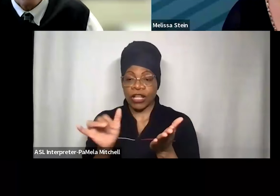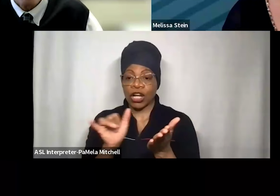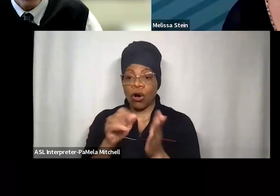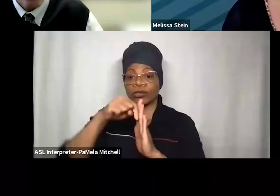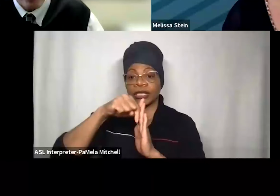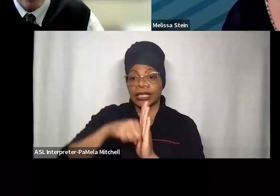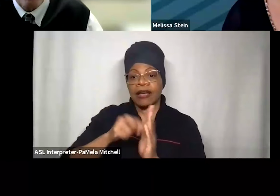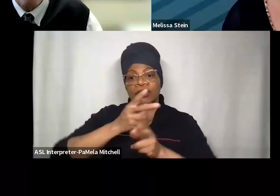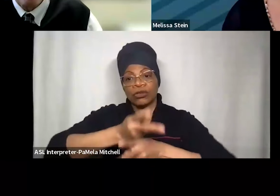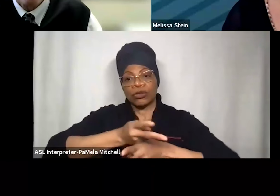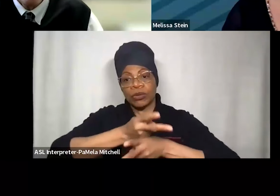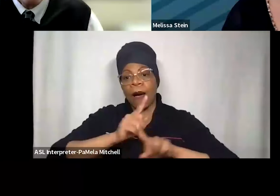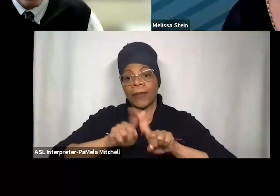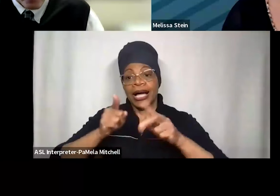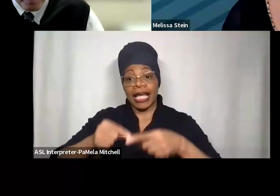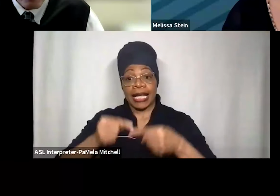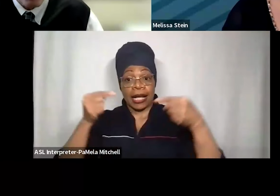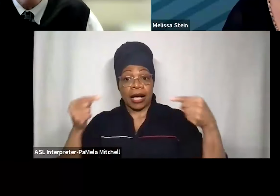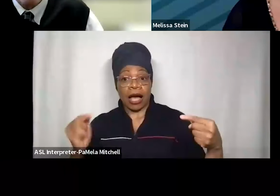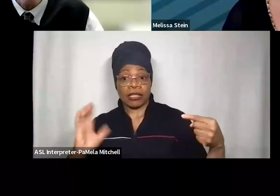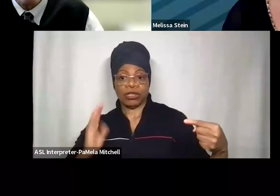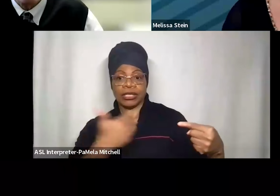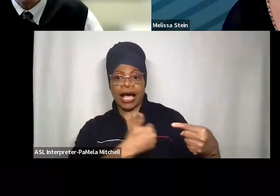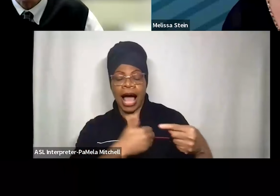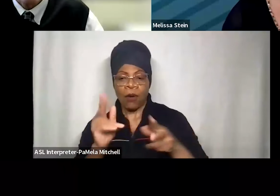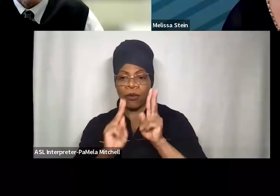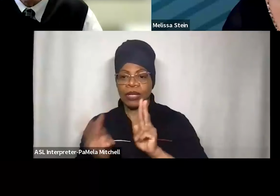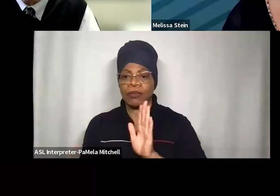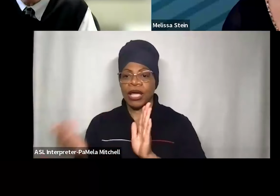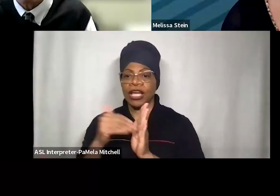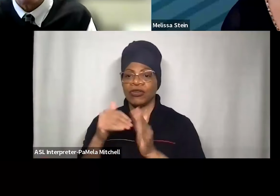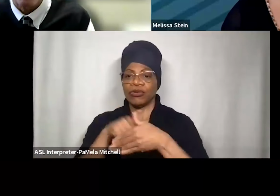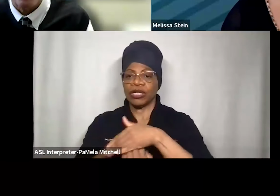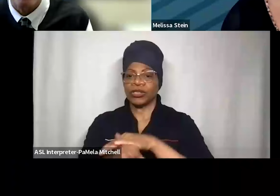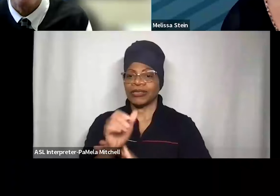Whereas a contrast, for our people in reentry, it's not gonna be a pyramid like that.